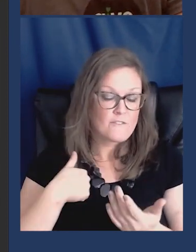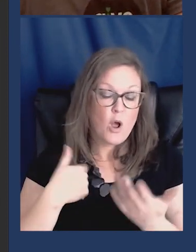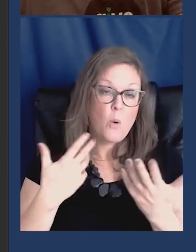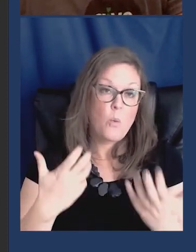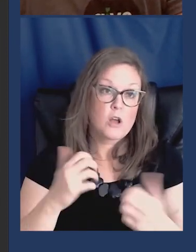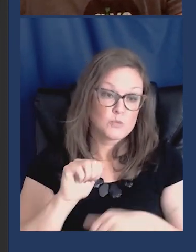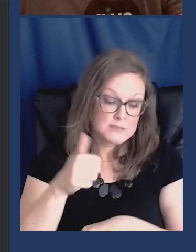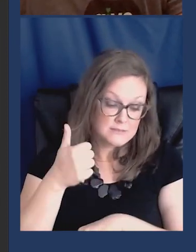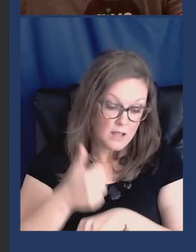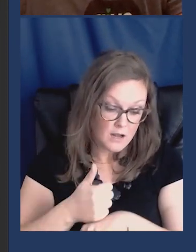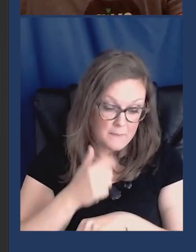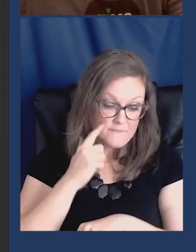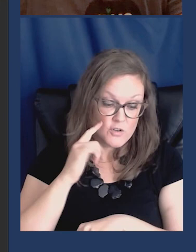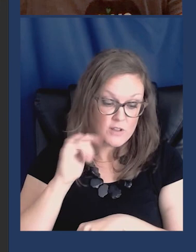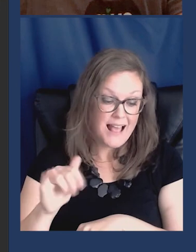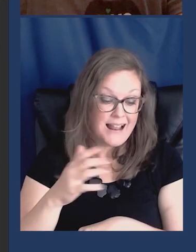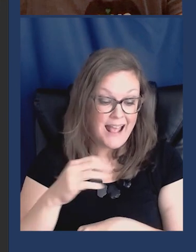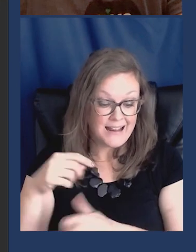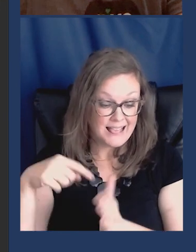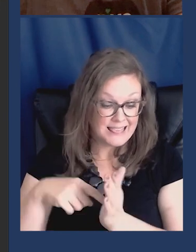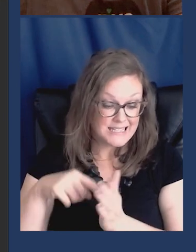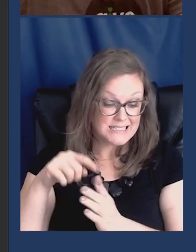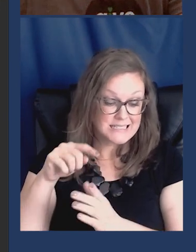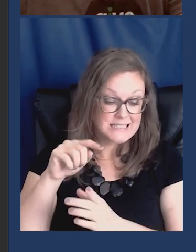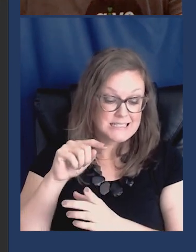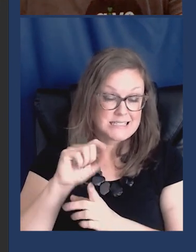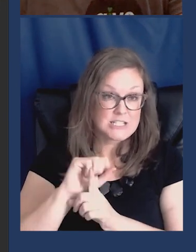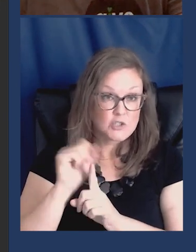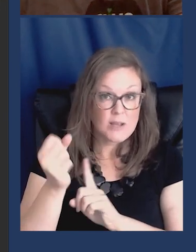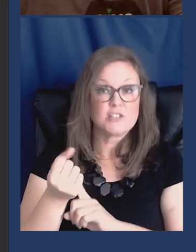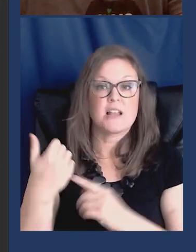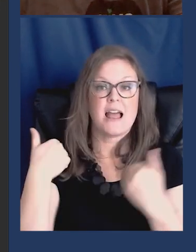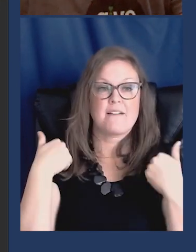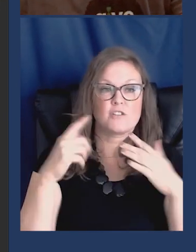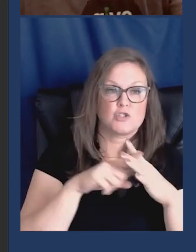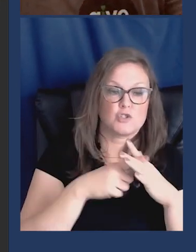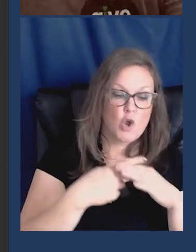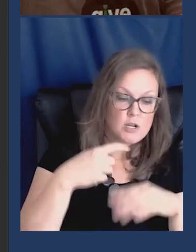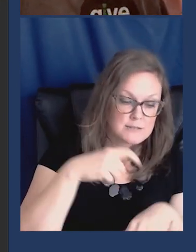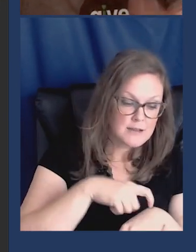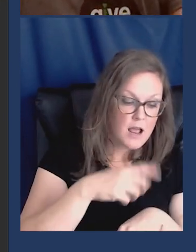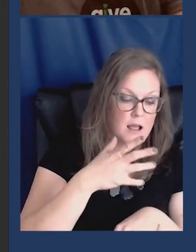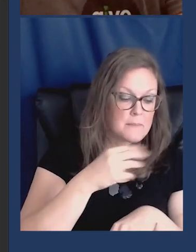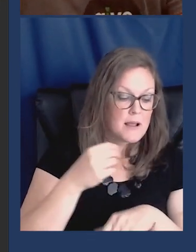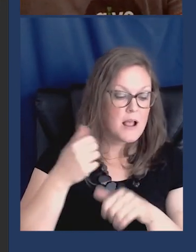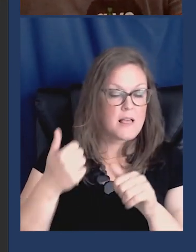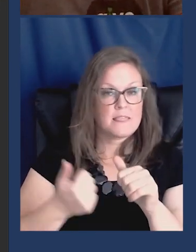In this case I'm getting the start time and the track theme. The game has a day and a night theme, so